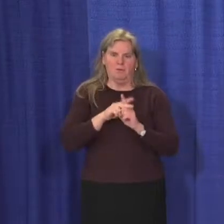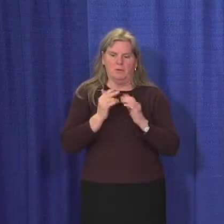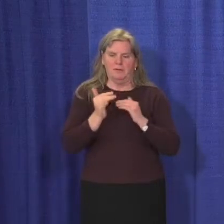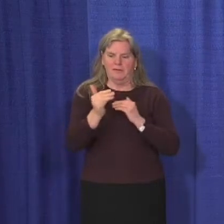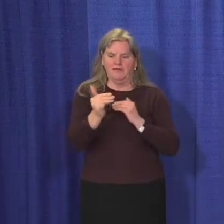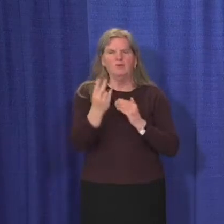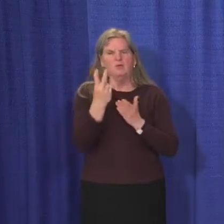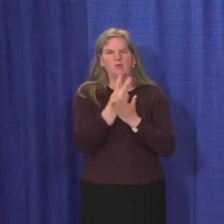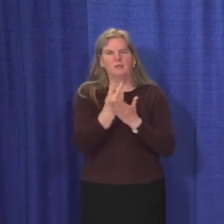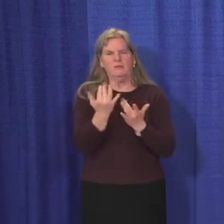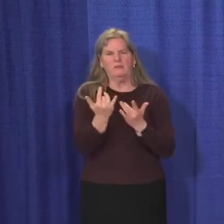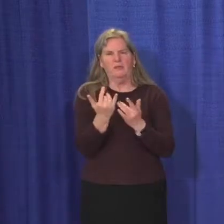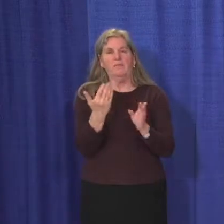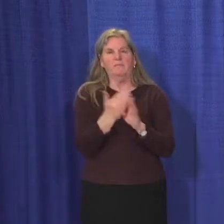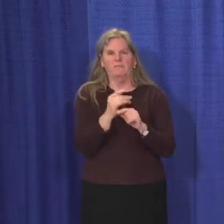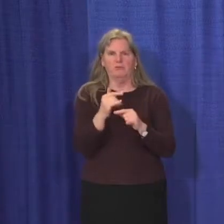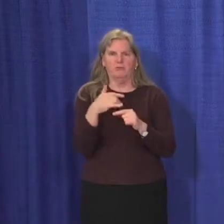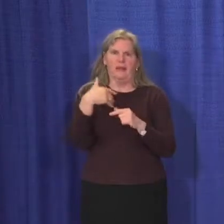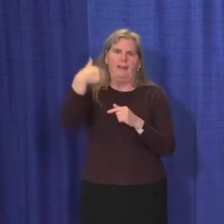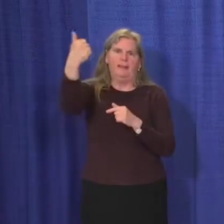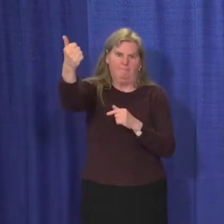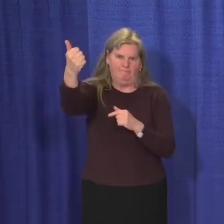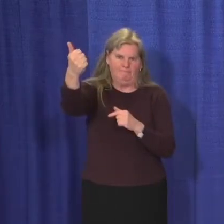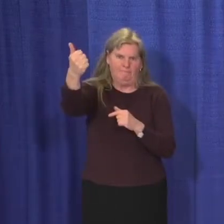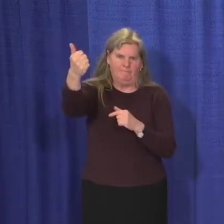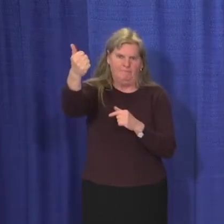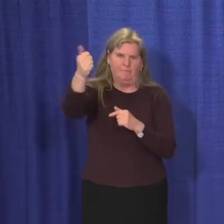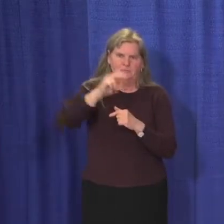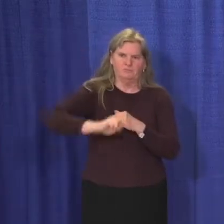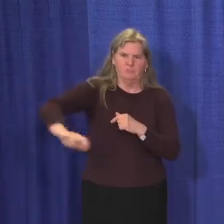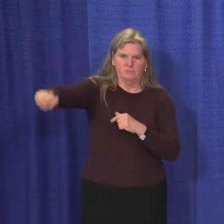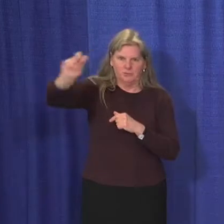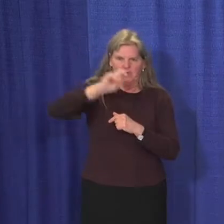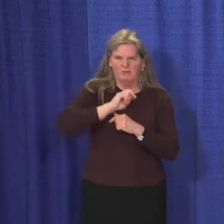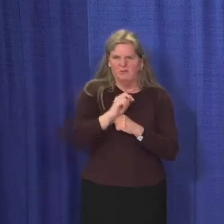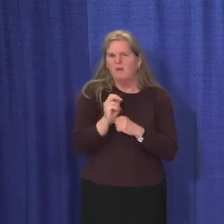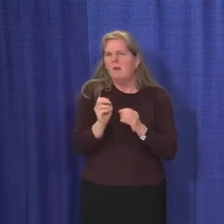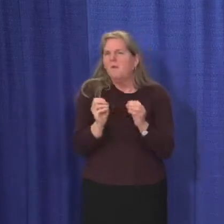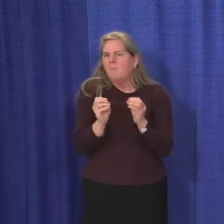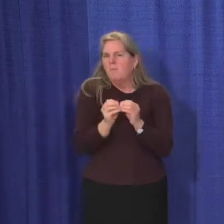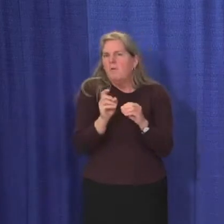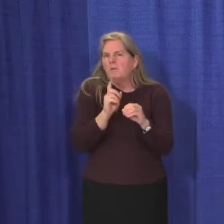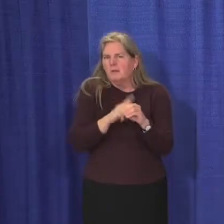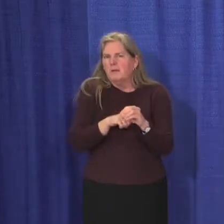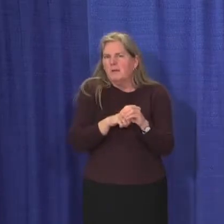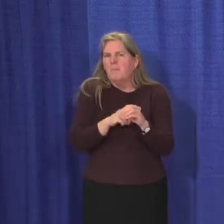departure until two weeks before that second dose. And it provides better